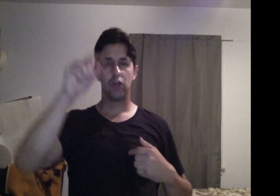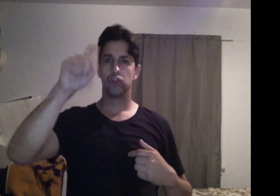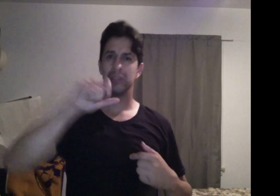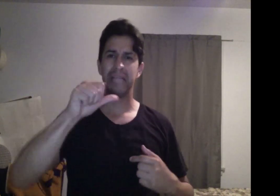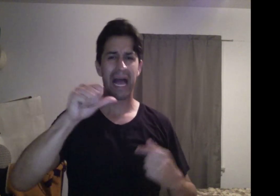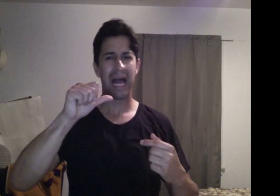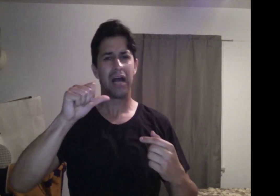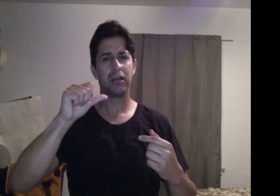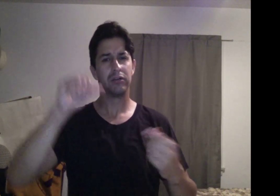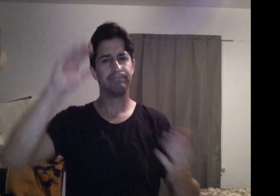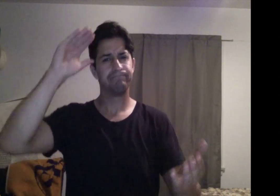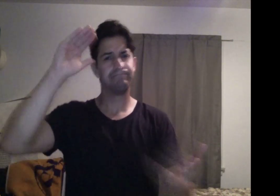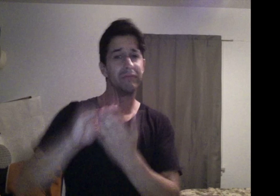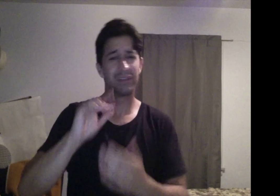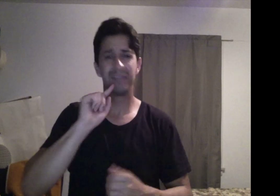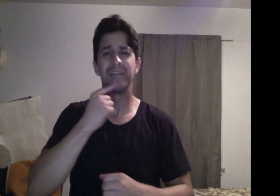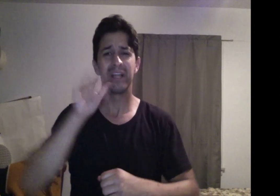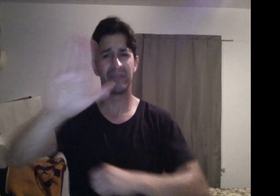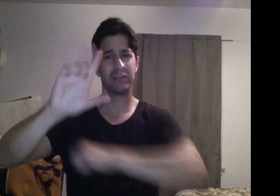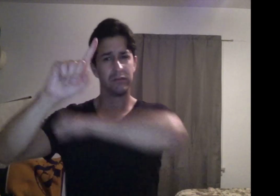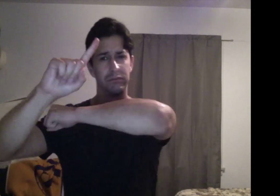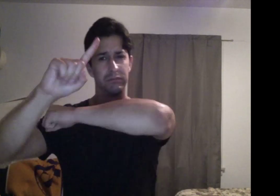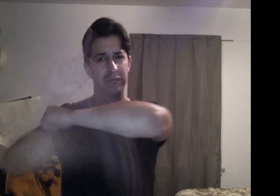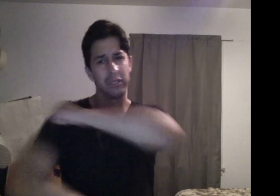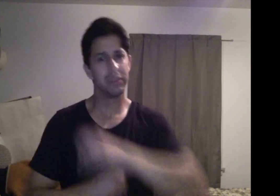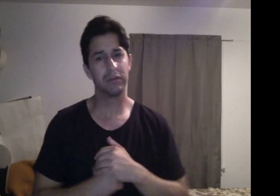and should not lessen the severity of his punishment.